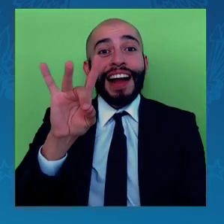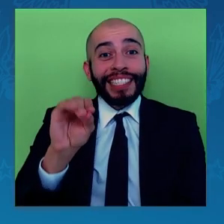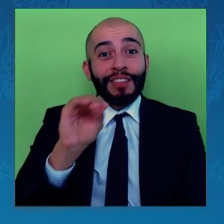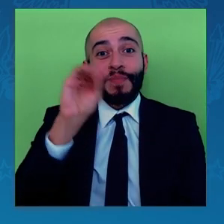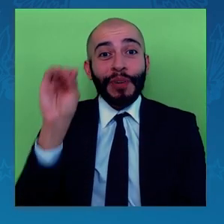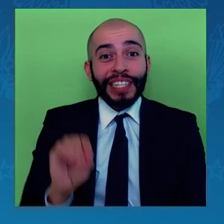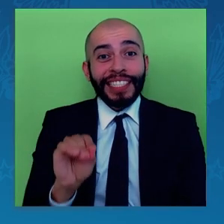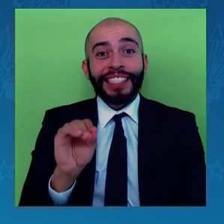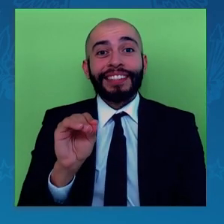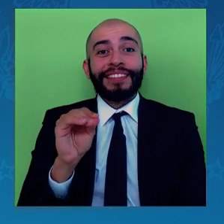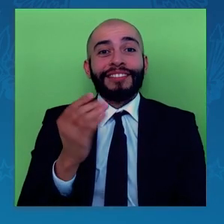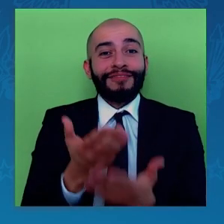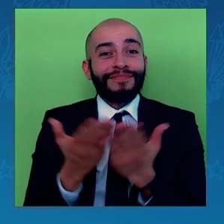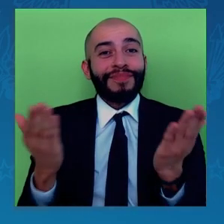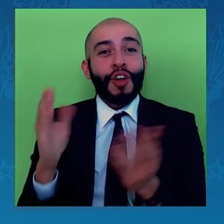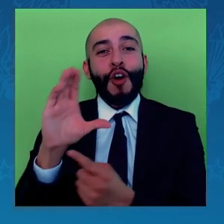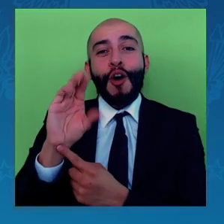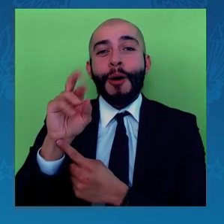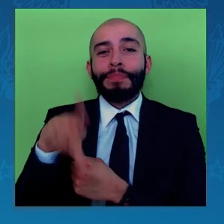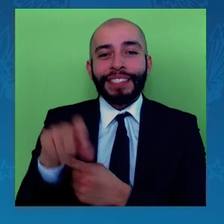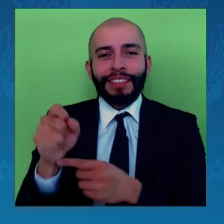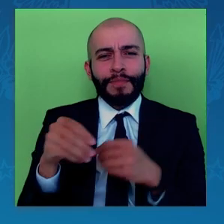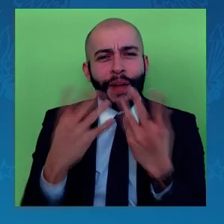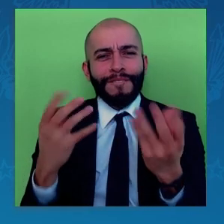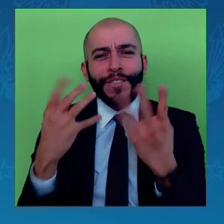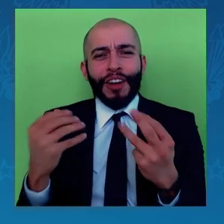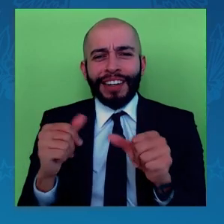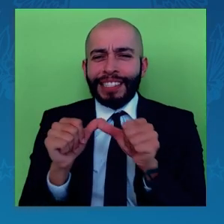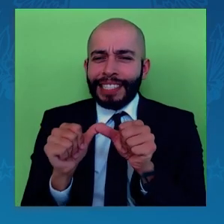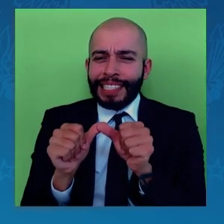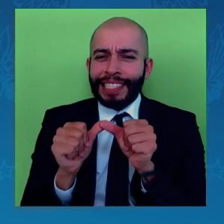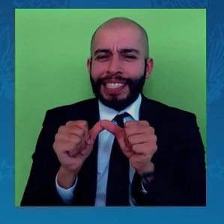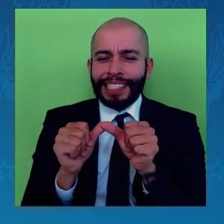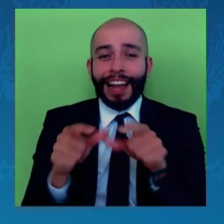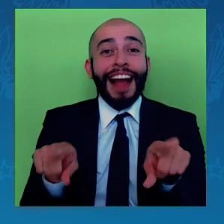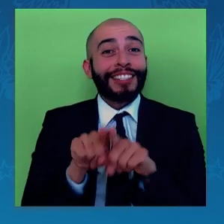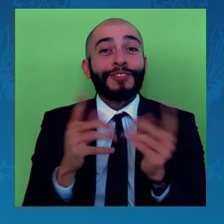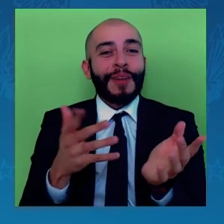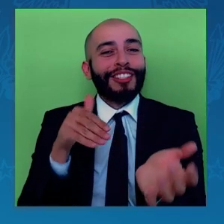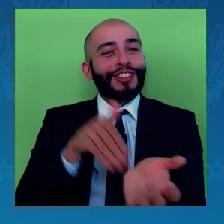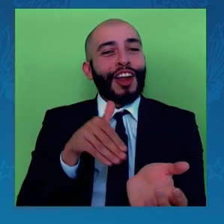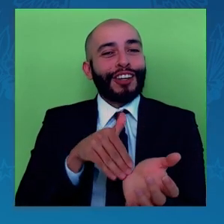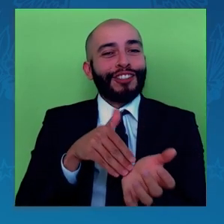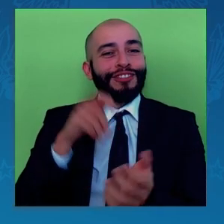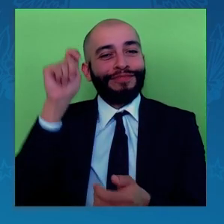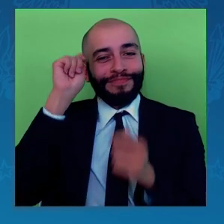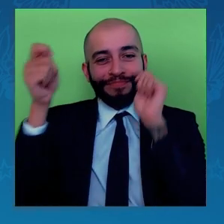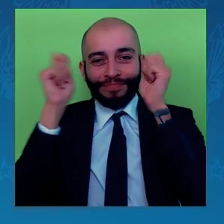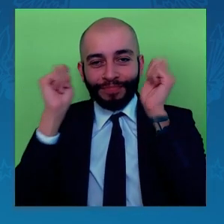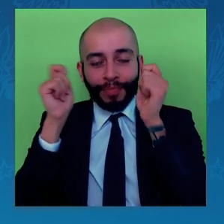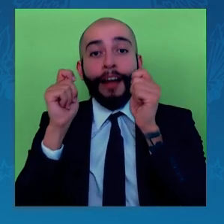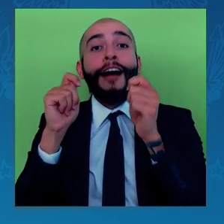and later as the medical director for my site. For me and more than 66000 clinicians